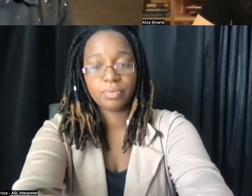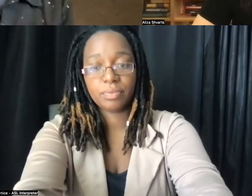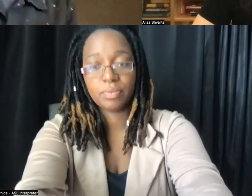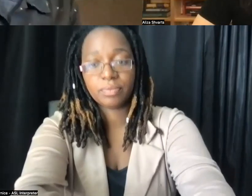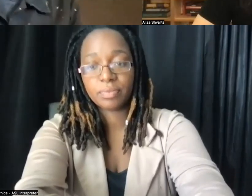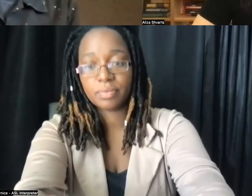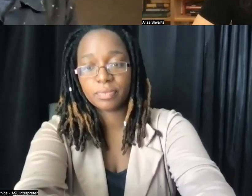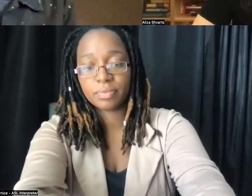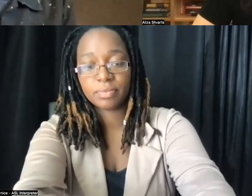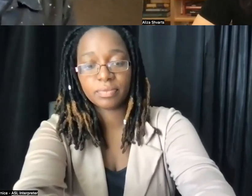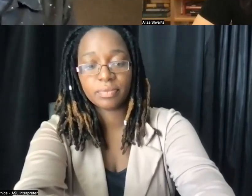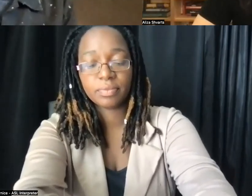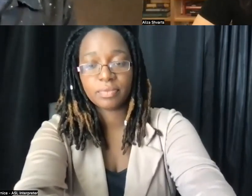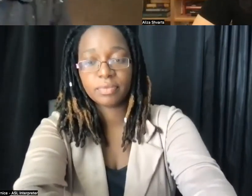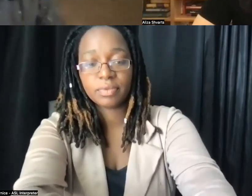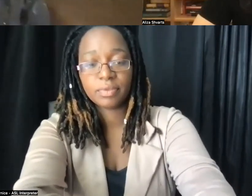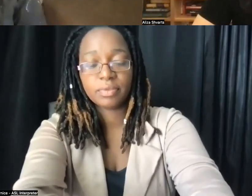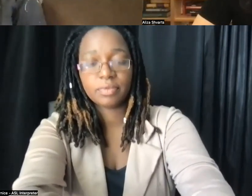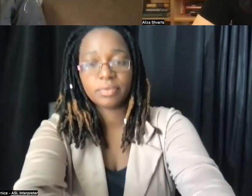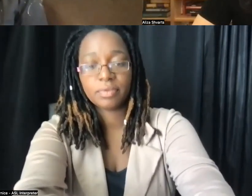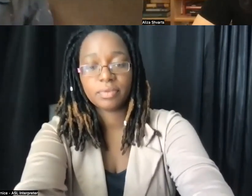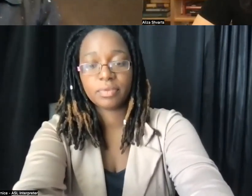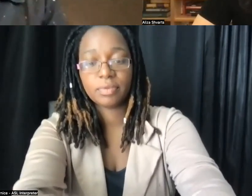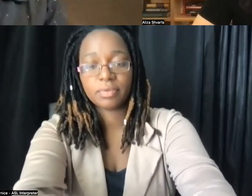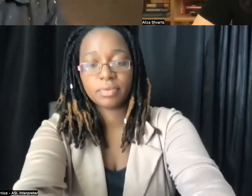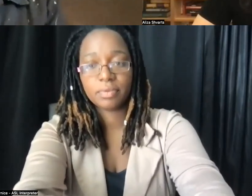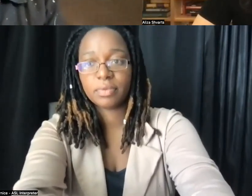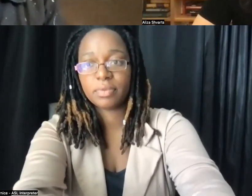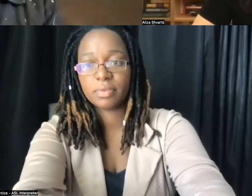or I often tell people that if you see me on the street,